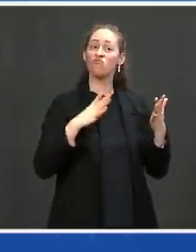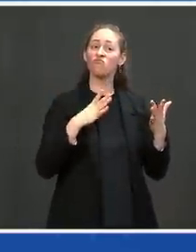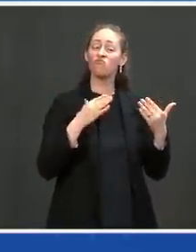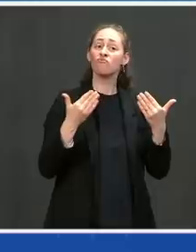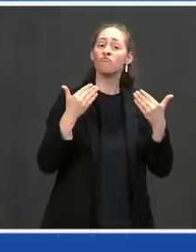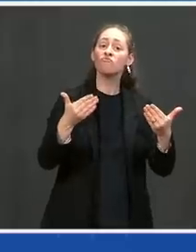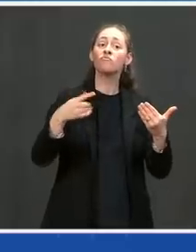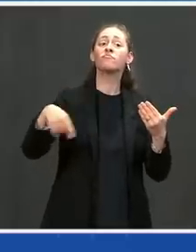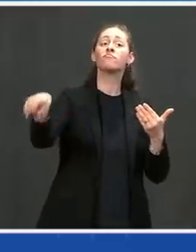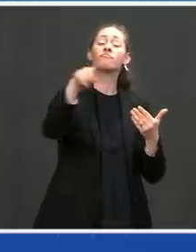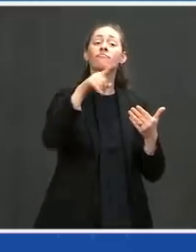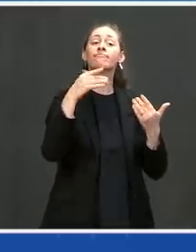The President: Well, look,